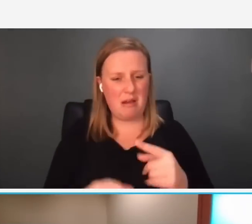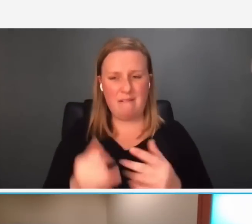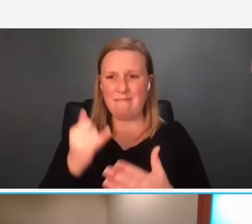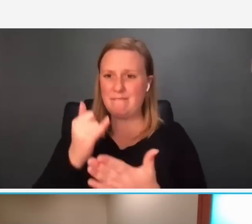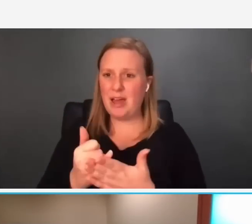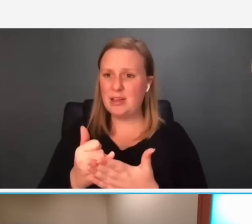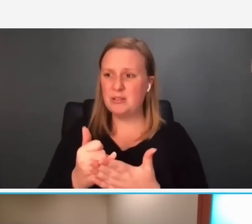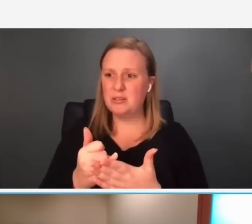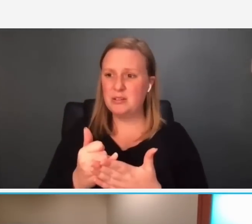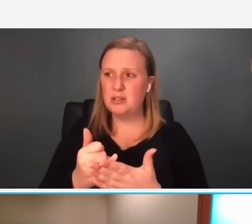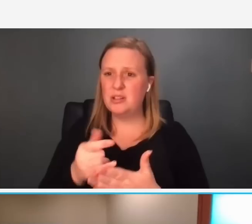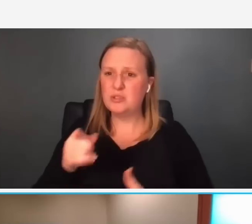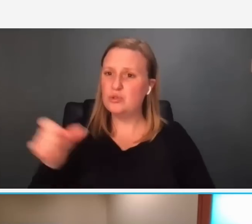actually strive for excellence or innovation.